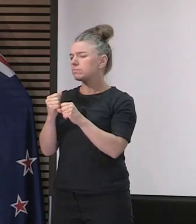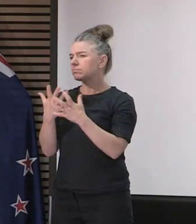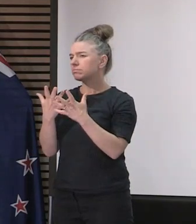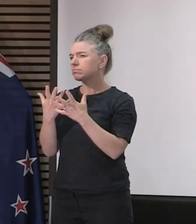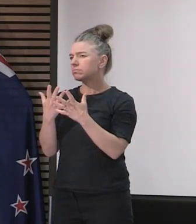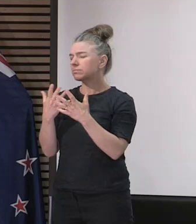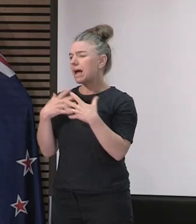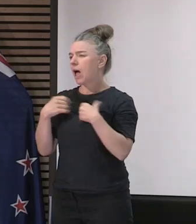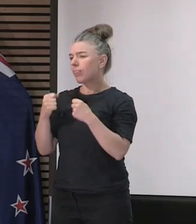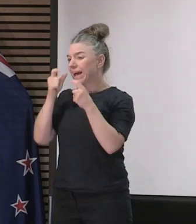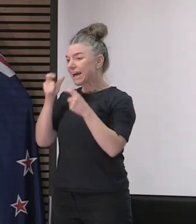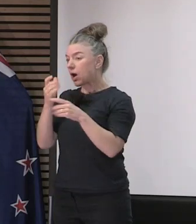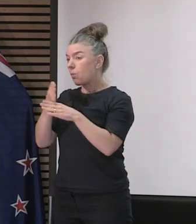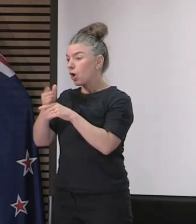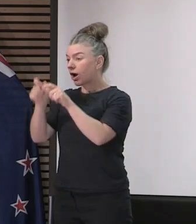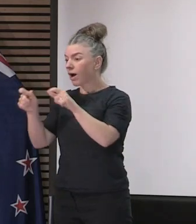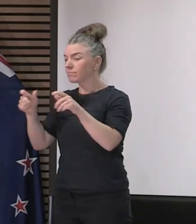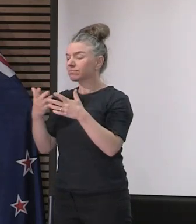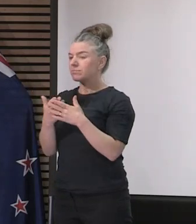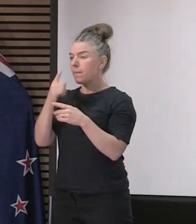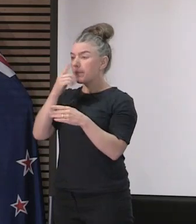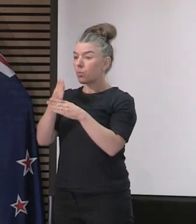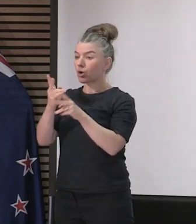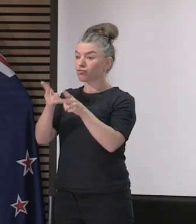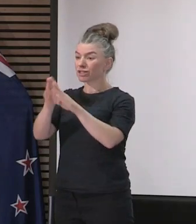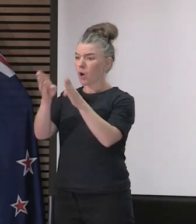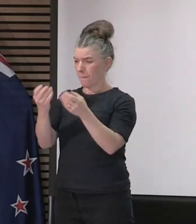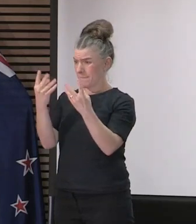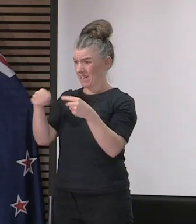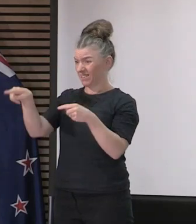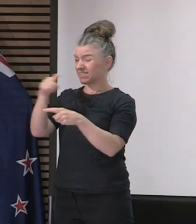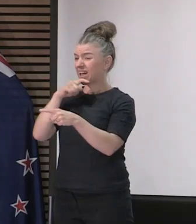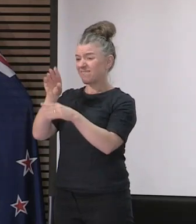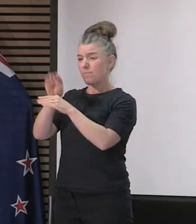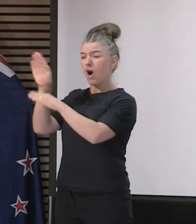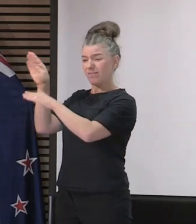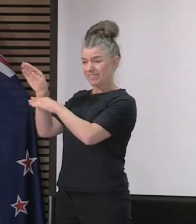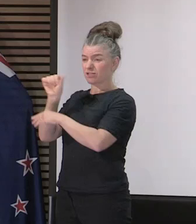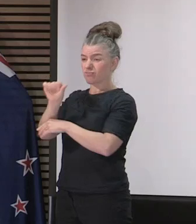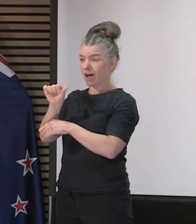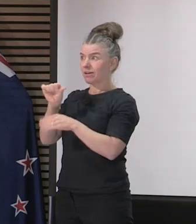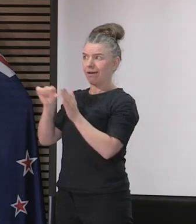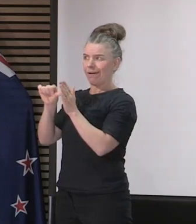looking at if there are emerging needs including in the home and community support